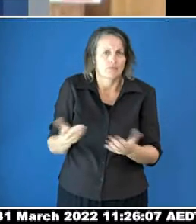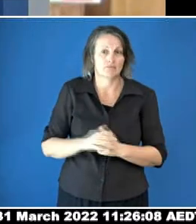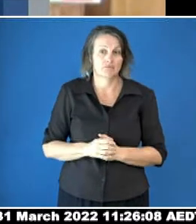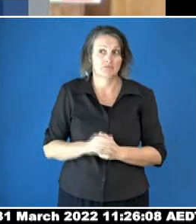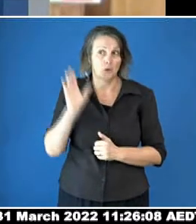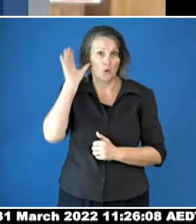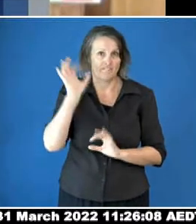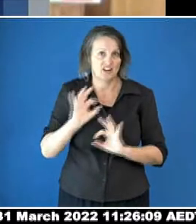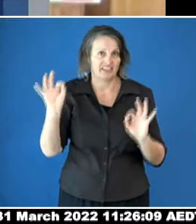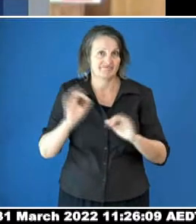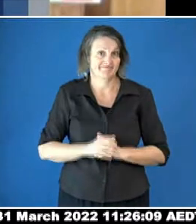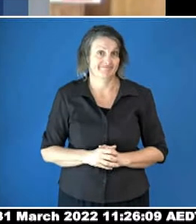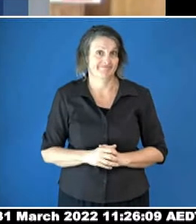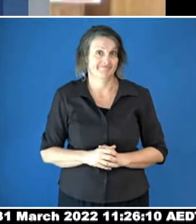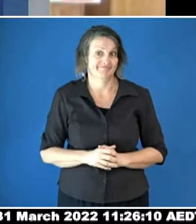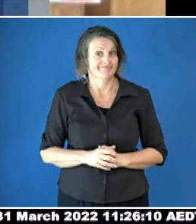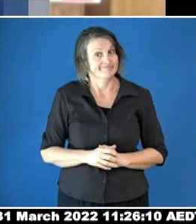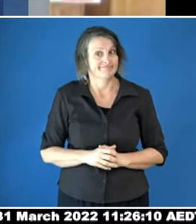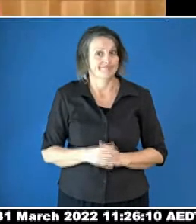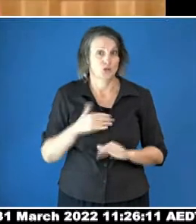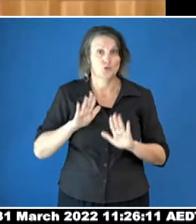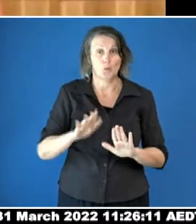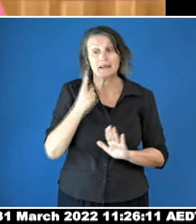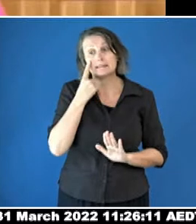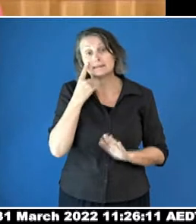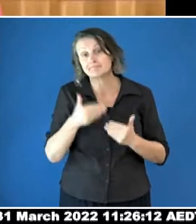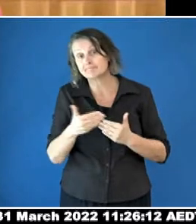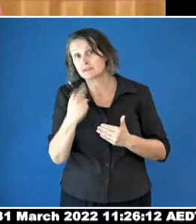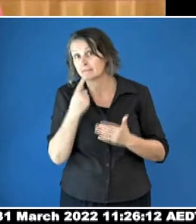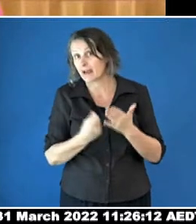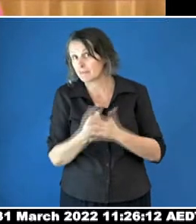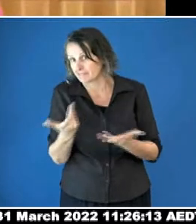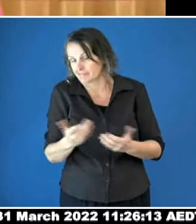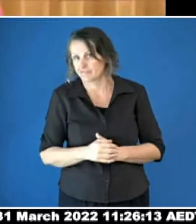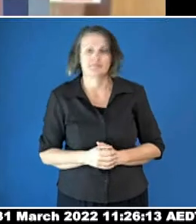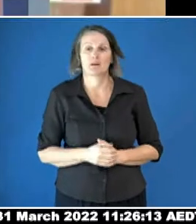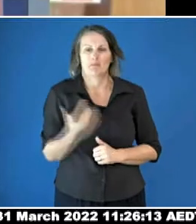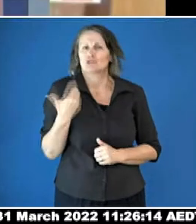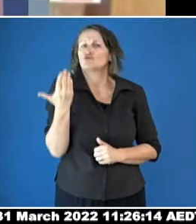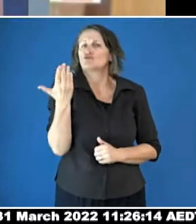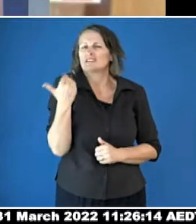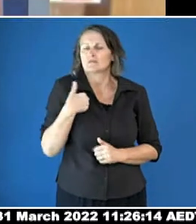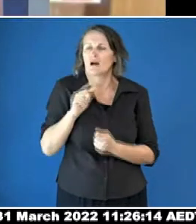is. And I have yet heard nothing. So -- MS EASTMAN: Nothing. Okay. NIKY'S MUM: So we will wait and see if anything happens. But, I mean, that's only recently, I have to say.